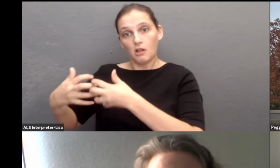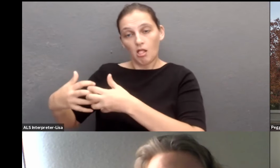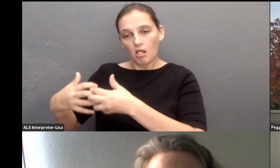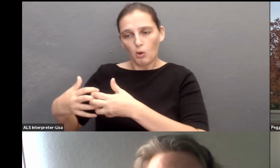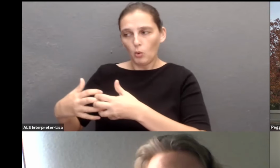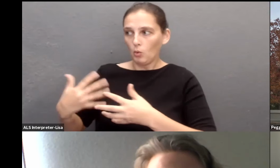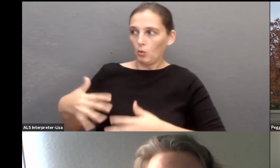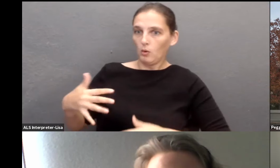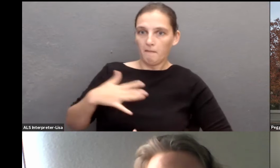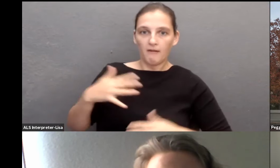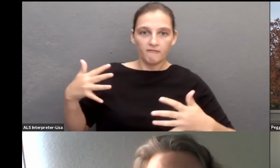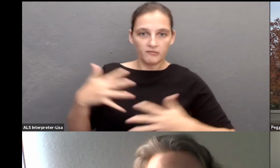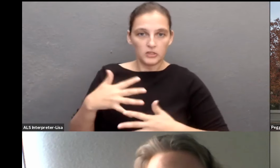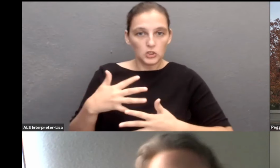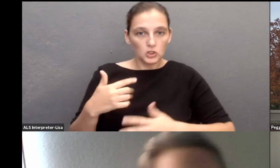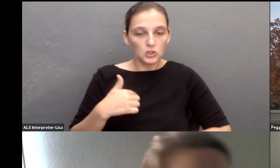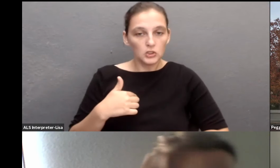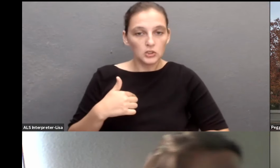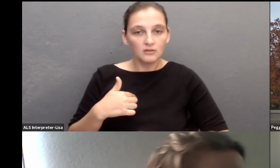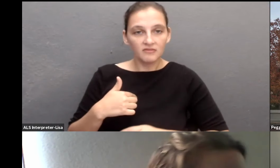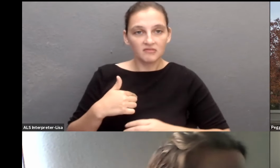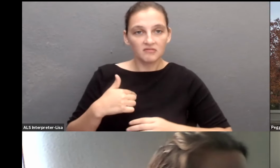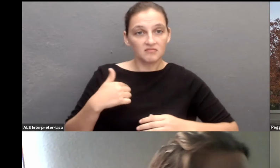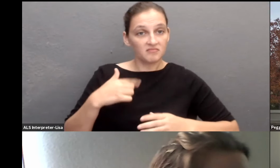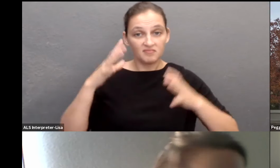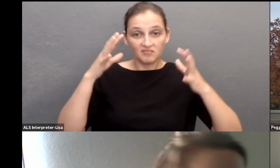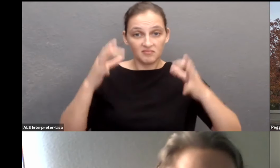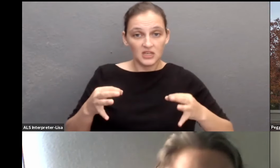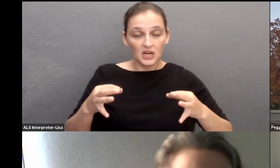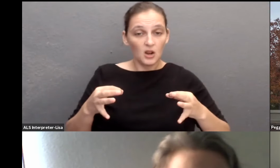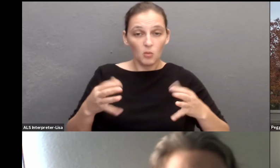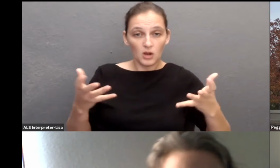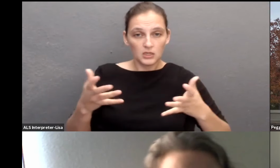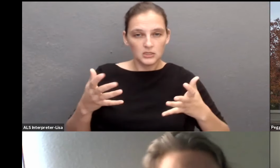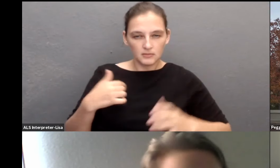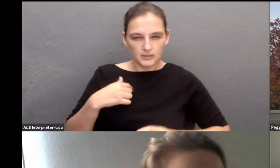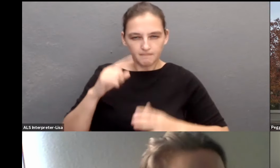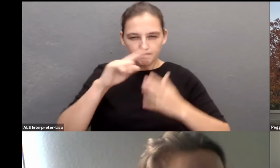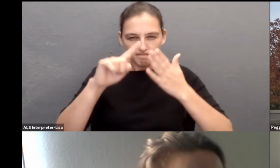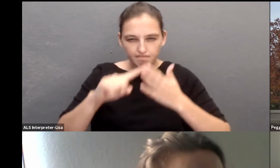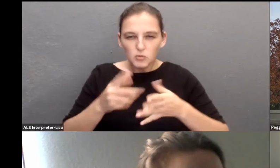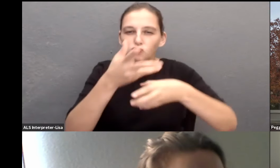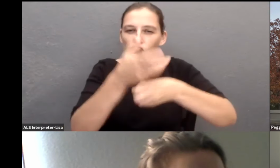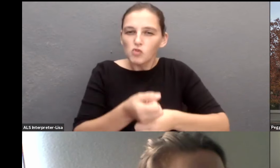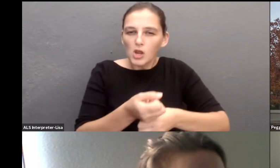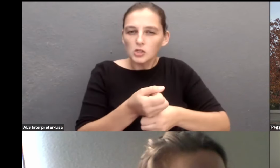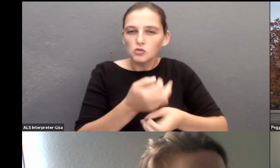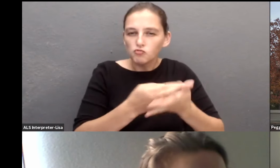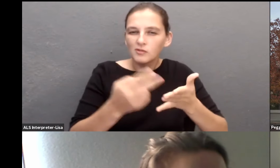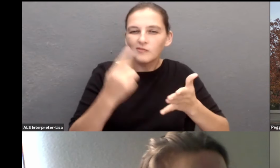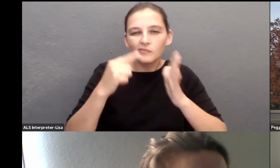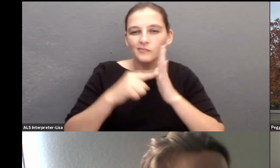what I chose to do was to look at trusted resources such as I use resource page.